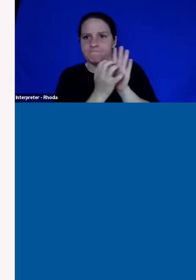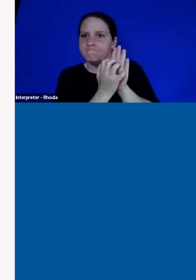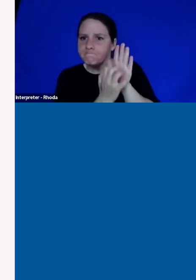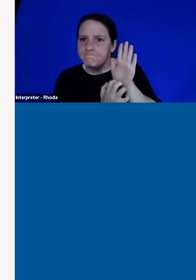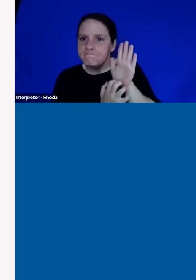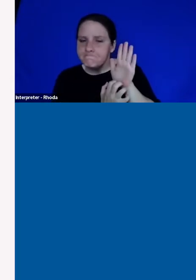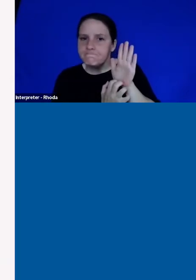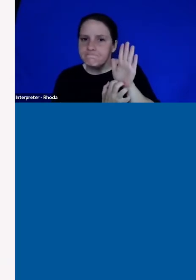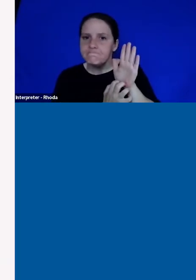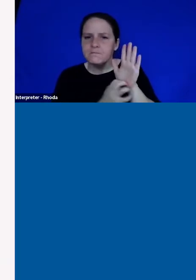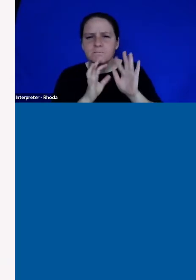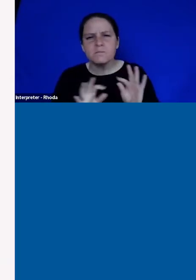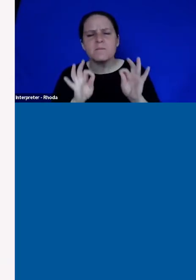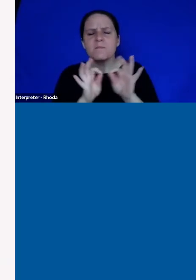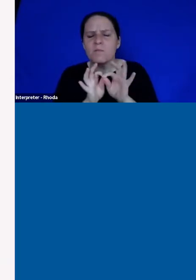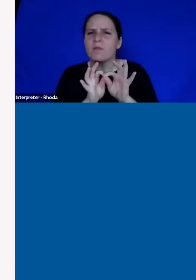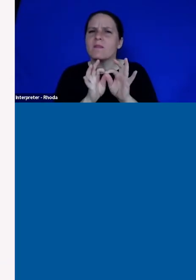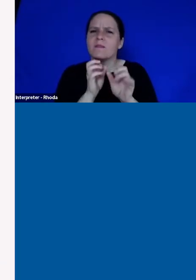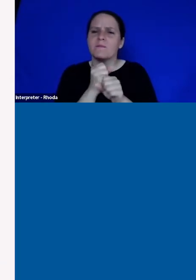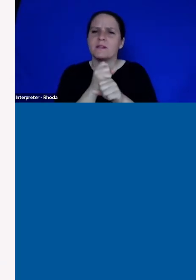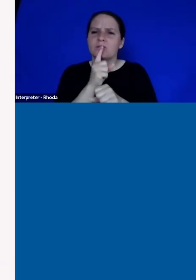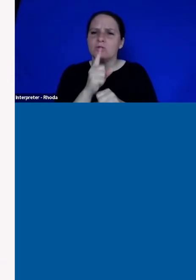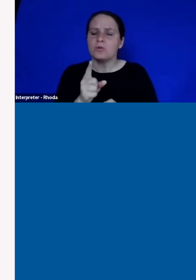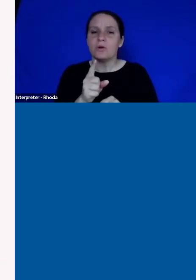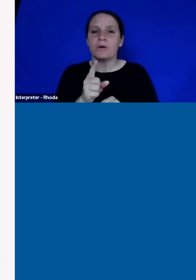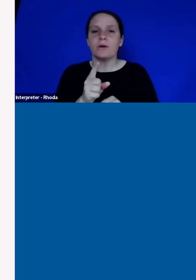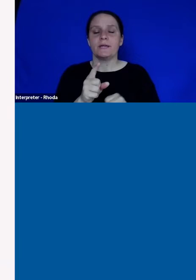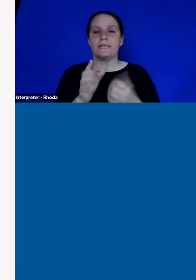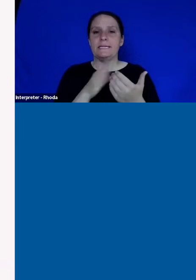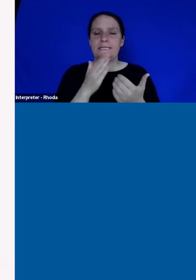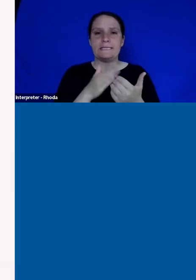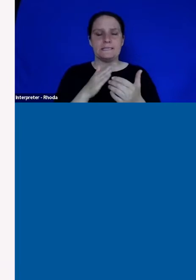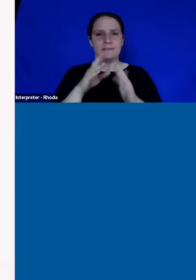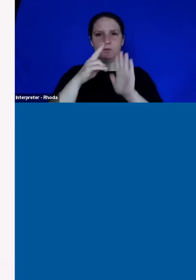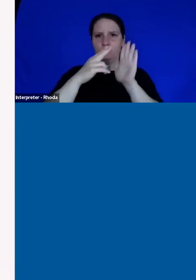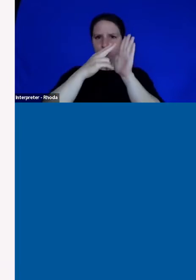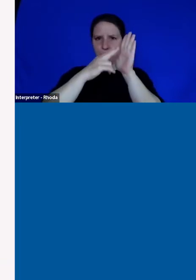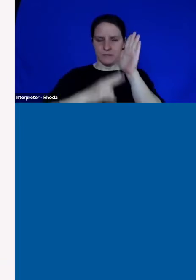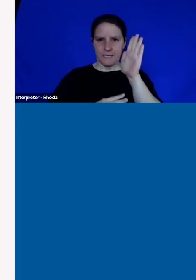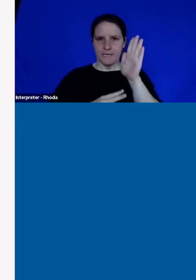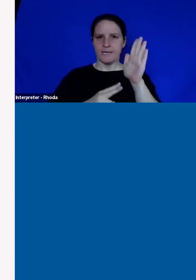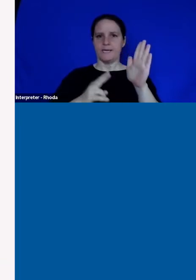We want to make sure that there's character distinction, proper spacing, and it's easy to read.